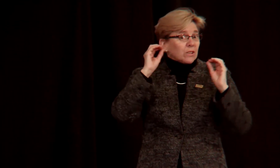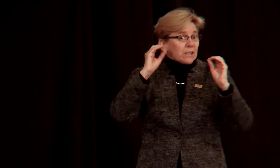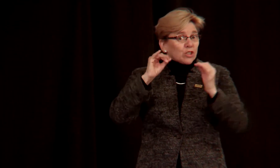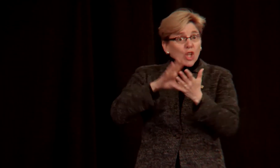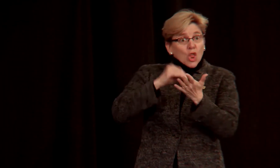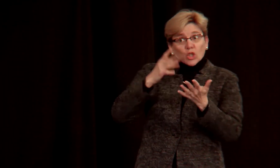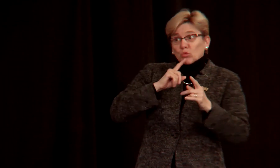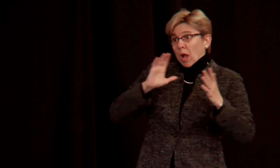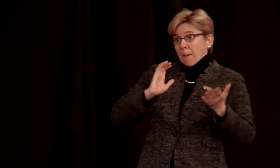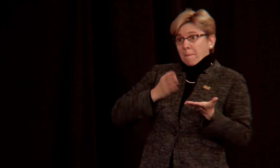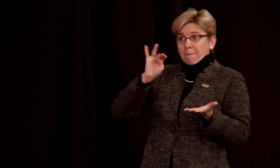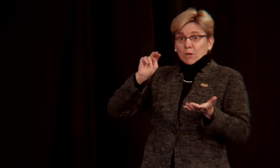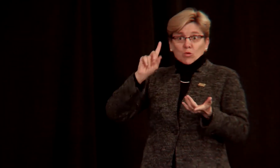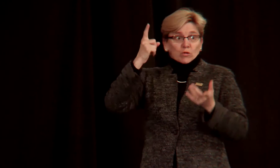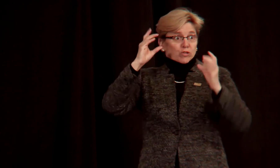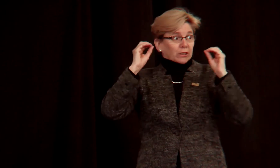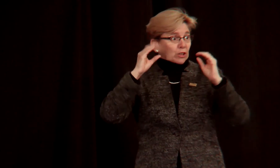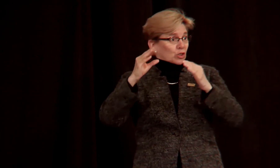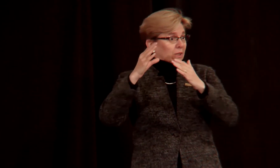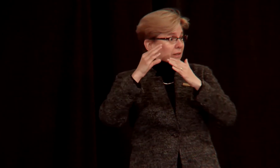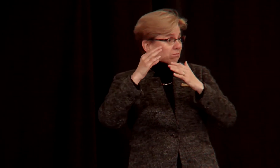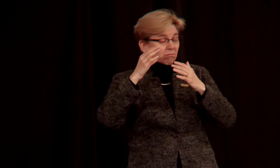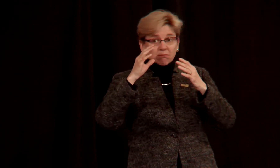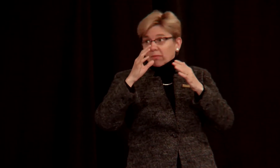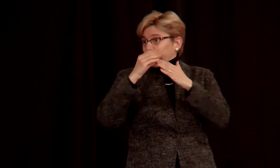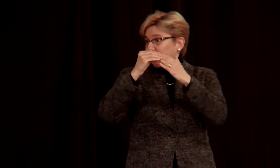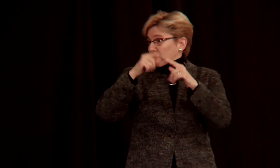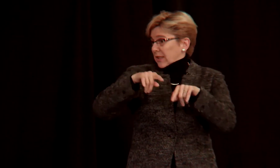One of my first teachings and learnings really happened here